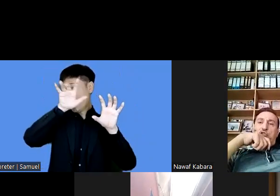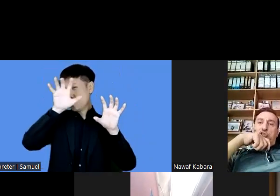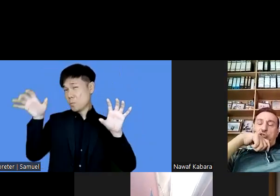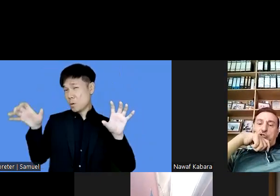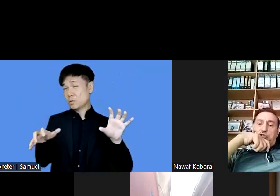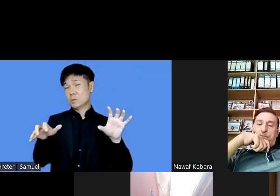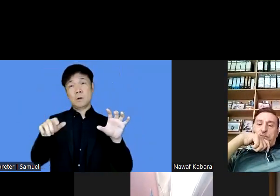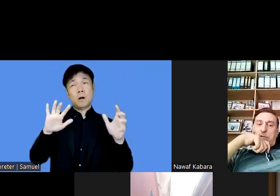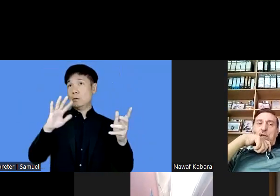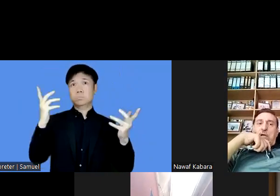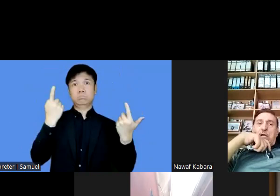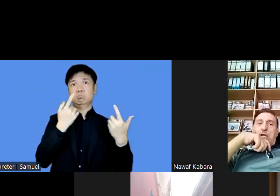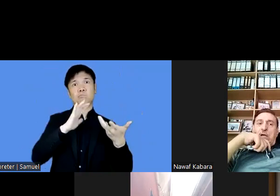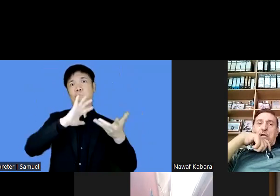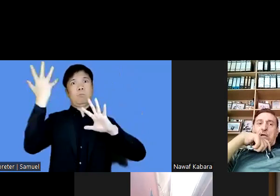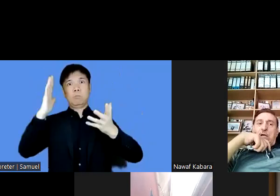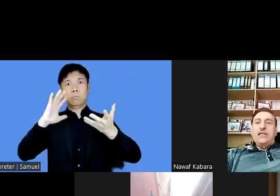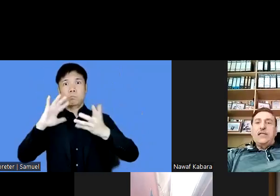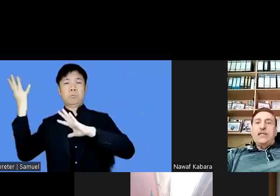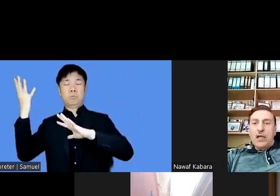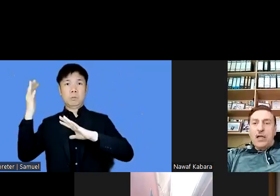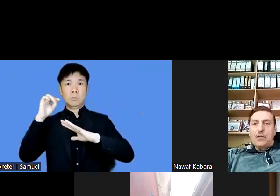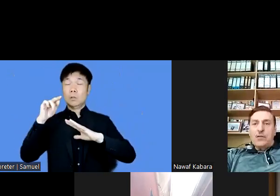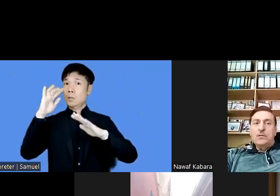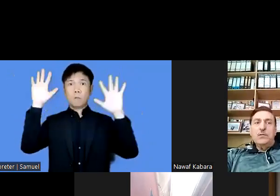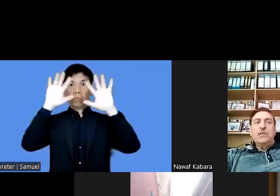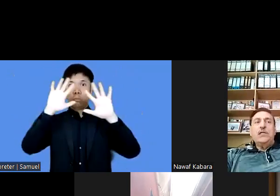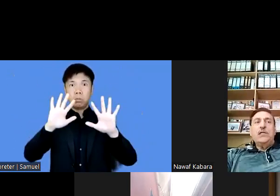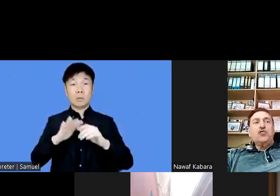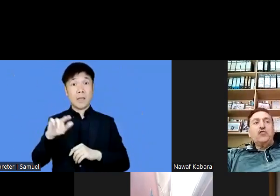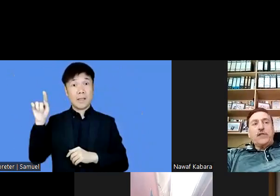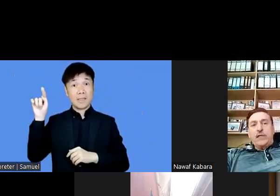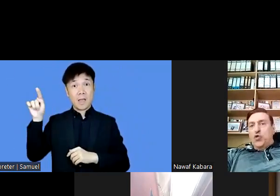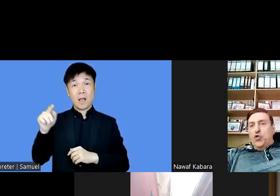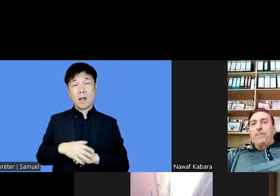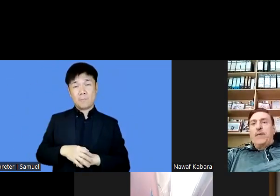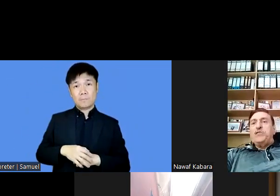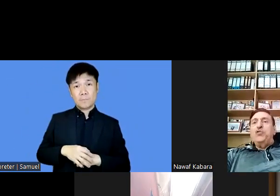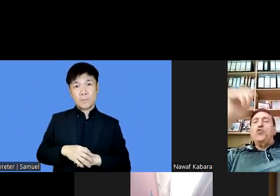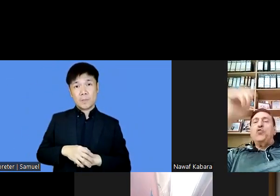change. I heard that in Ireland now, there's some sort -- and other places in Europe there's